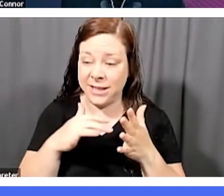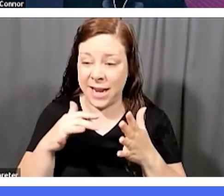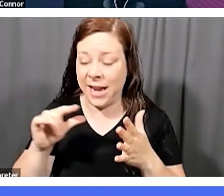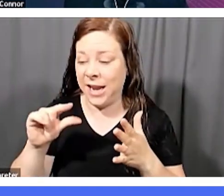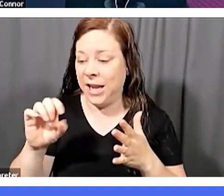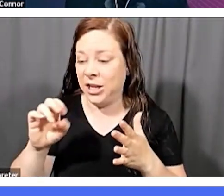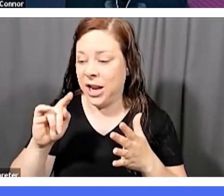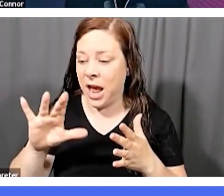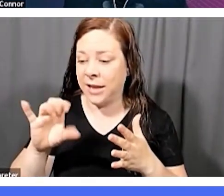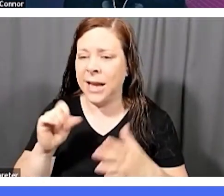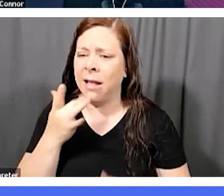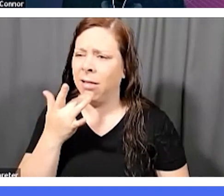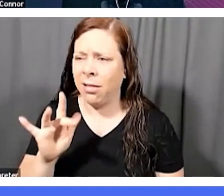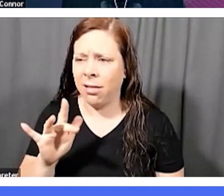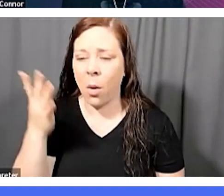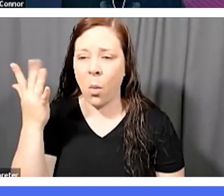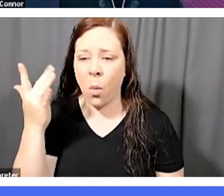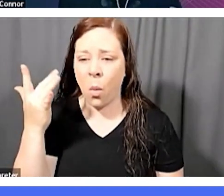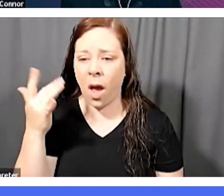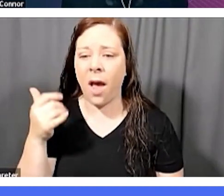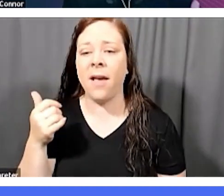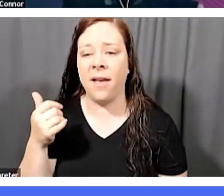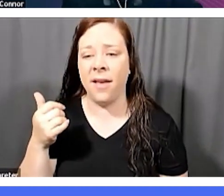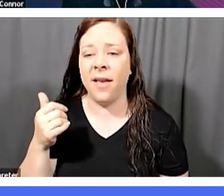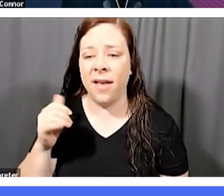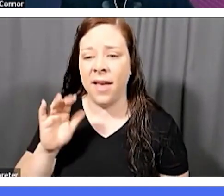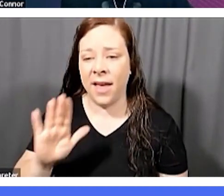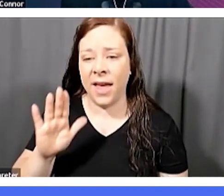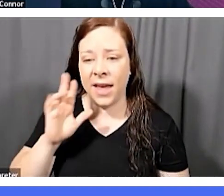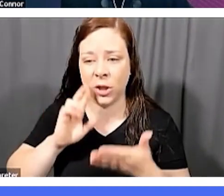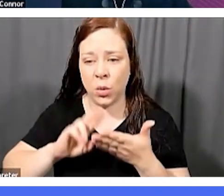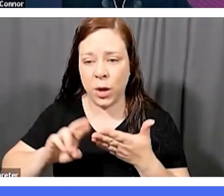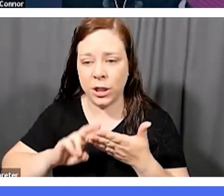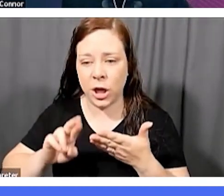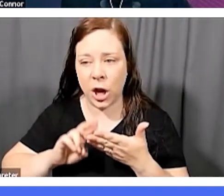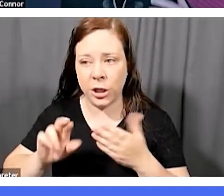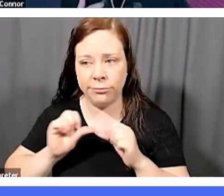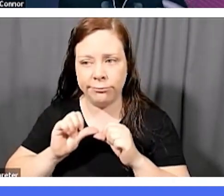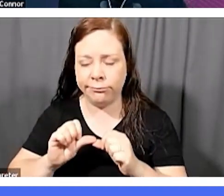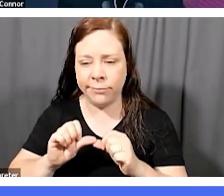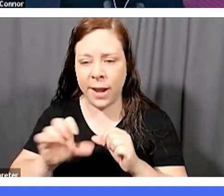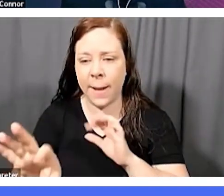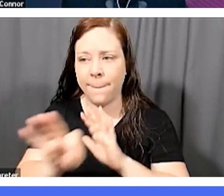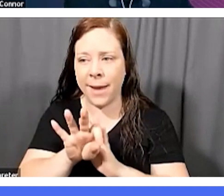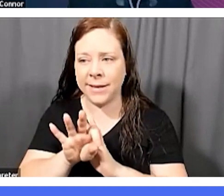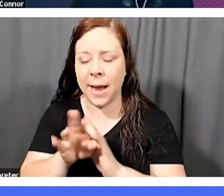because his research actually held up. He happened to pick pairs that were on different chromosomes. So it worked, right?